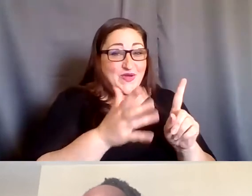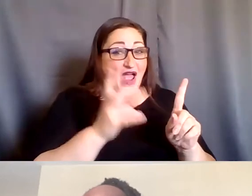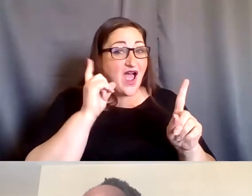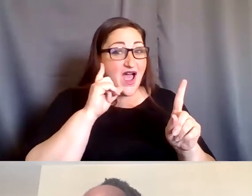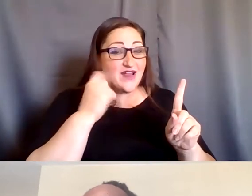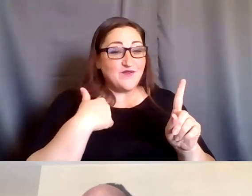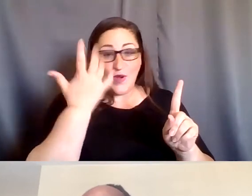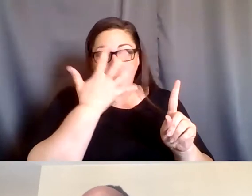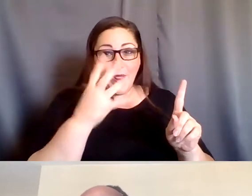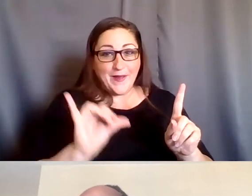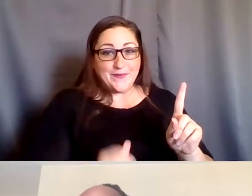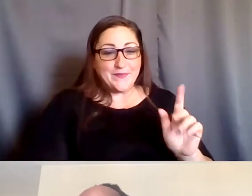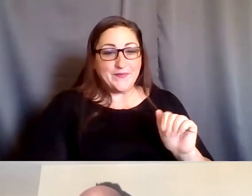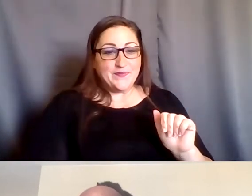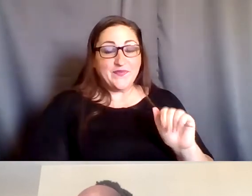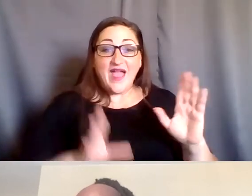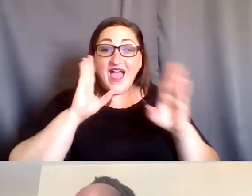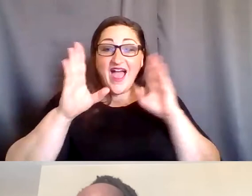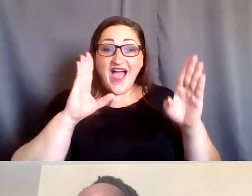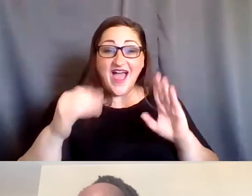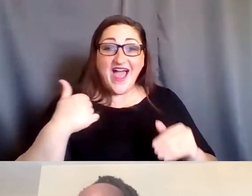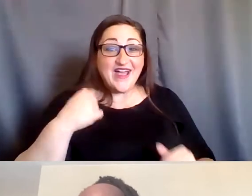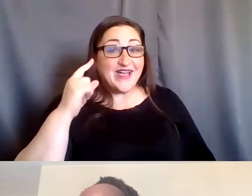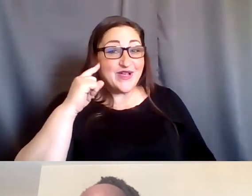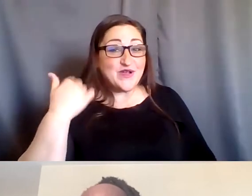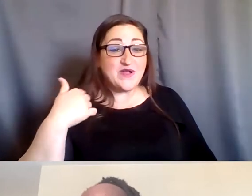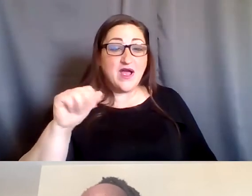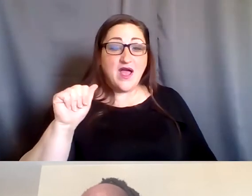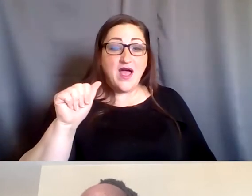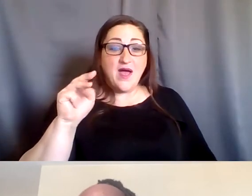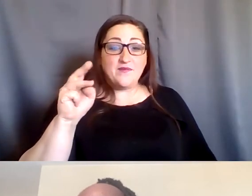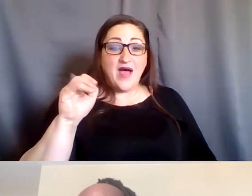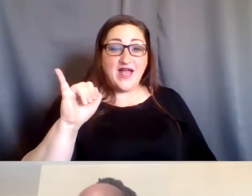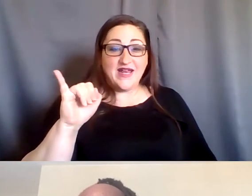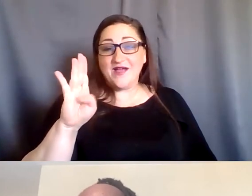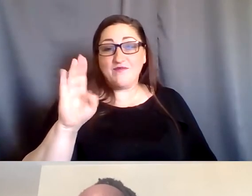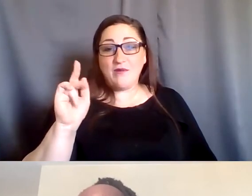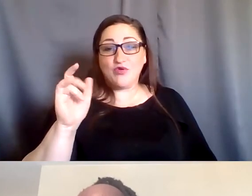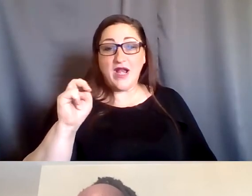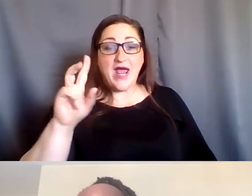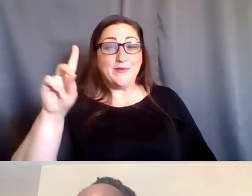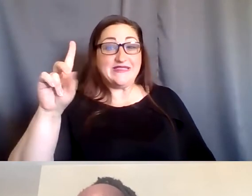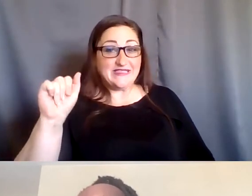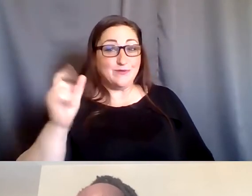Hello, everyone. I hope you can hear me. My name is Imani Barbarin. I’m a disability rights activist and advocate.